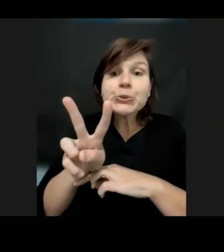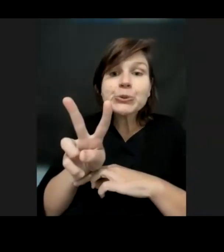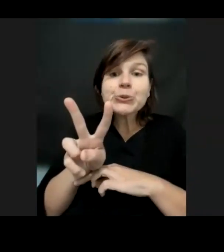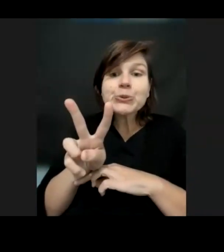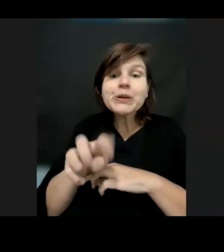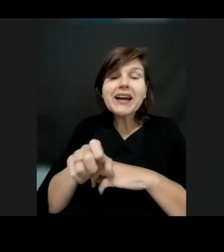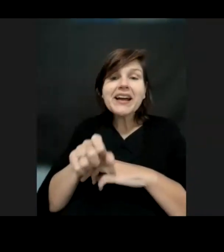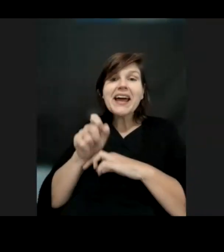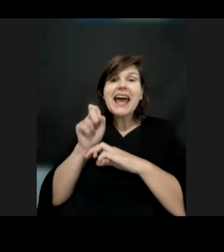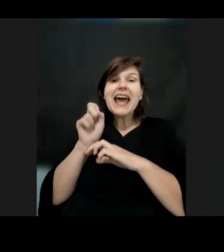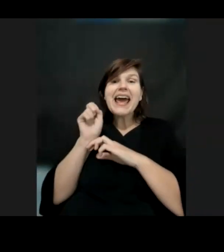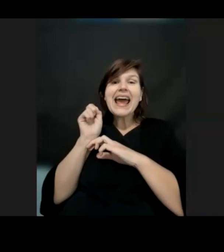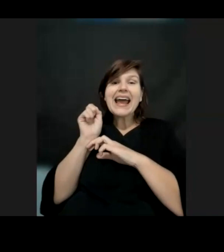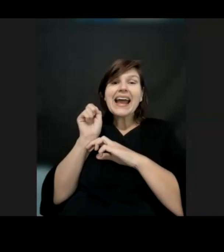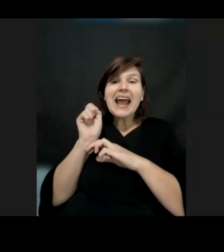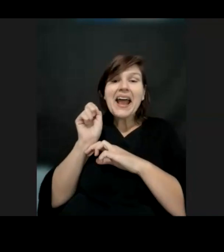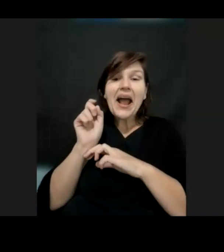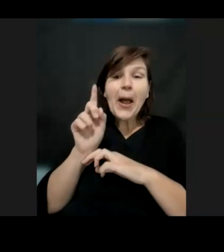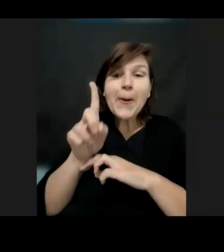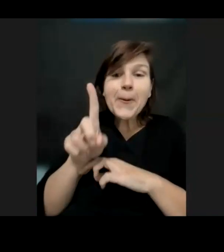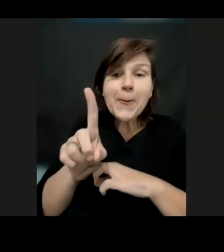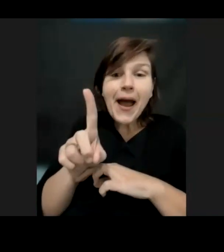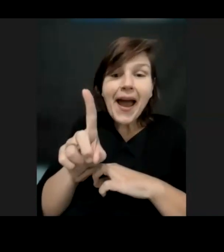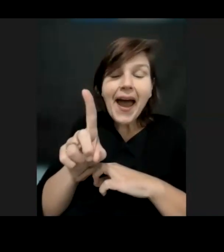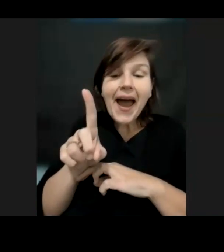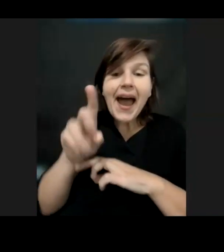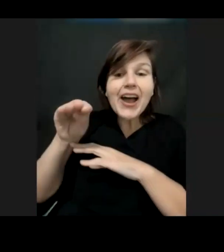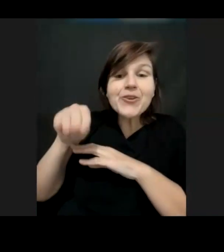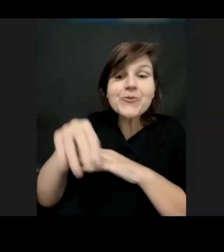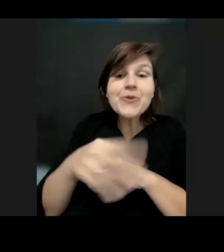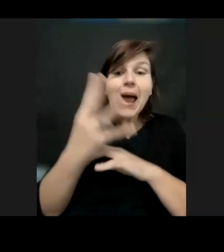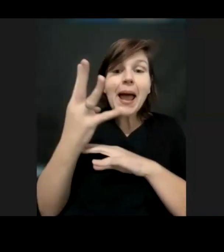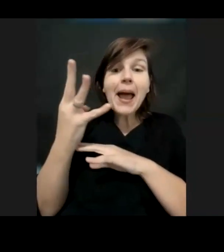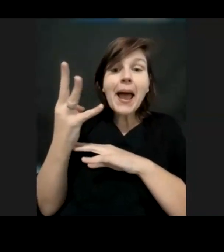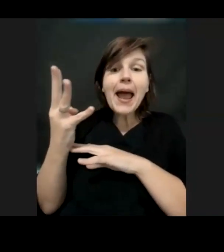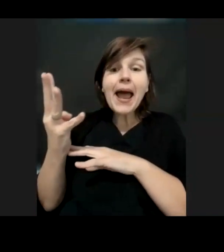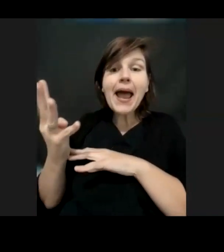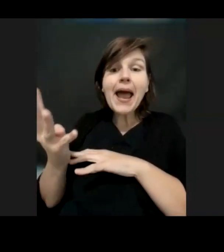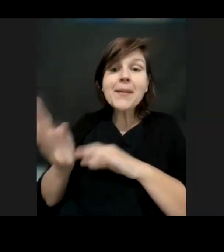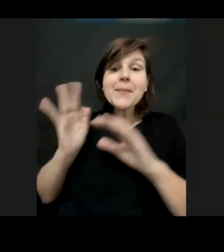and an exciting whoop-a-dee-doo of a 1! Here we go, boys and girls, watch the screen!